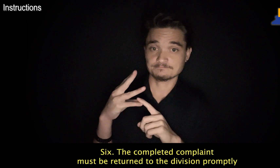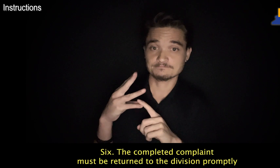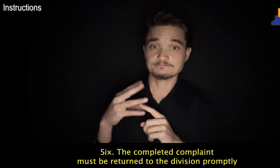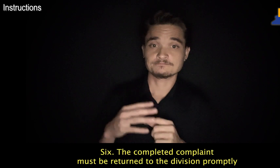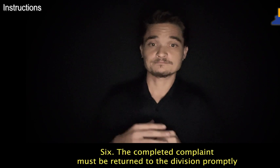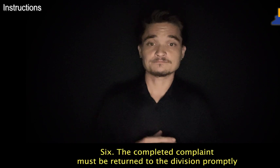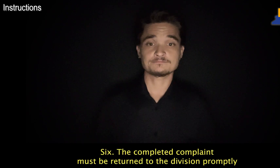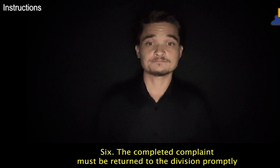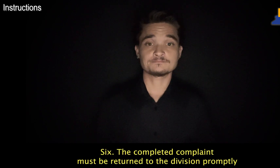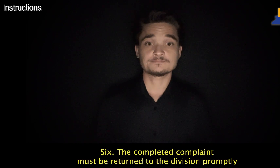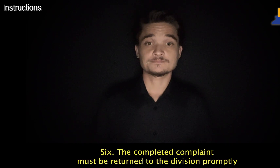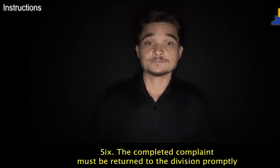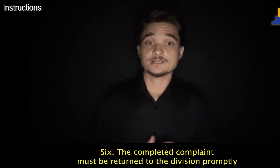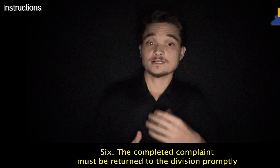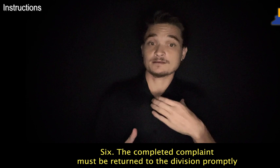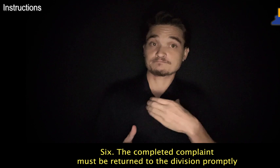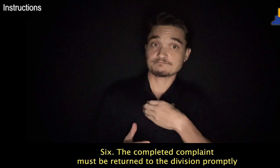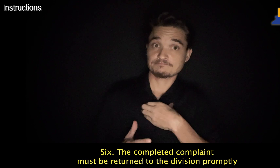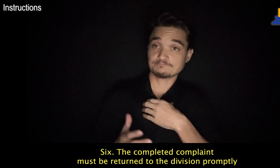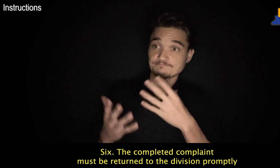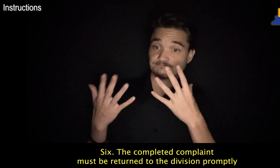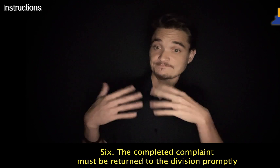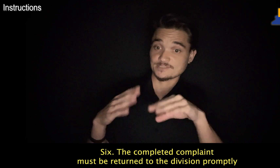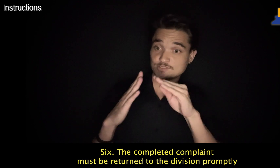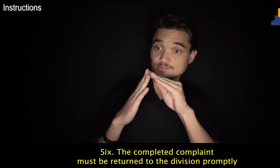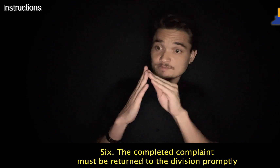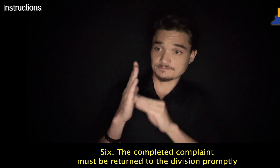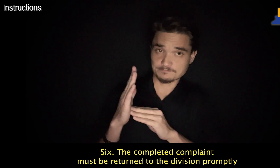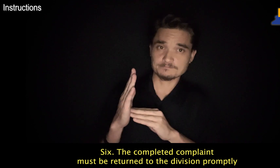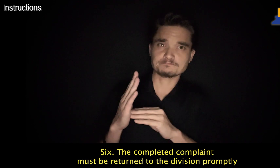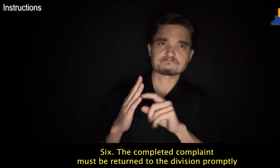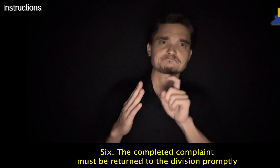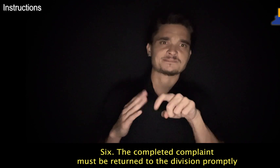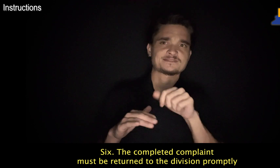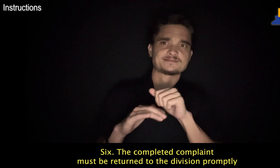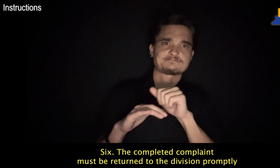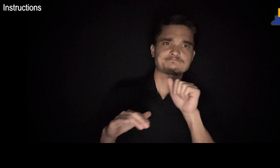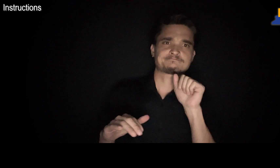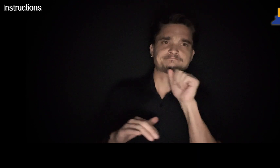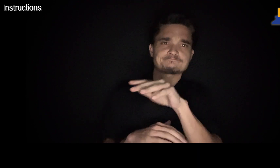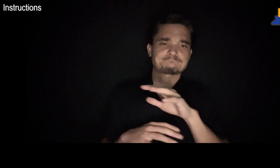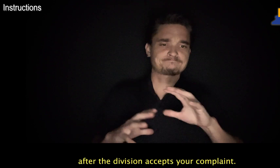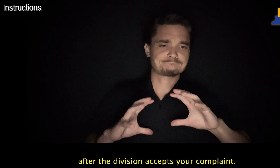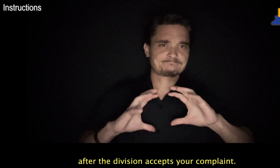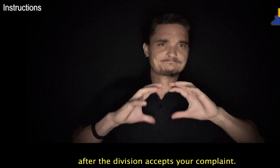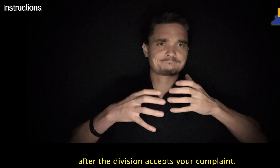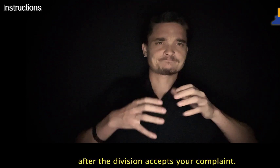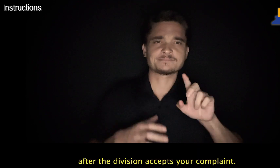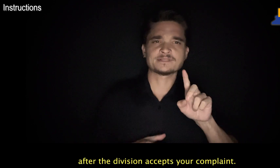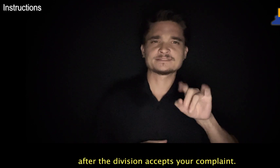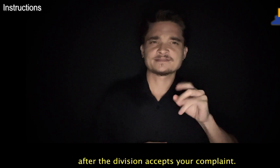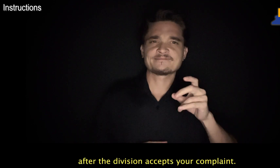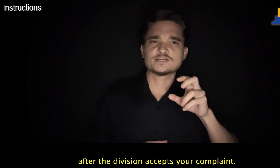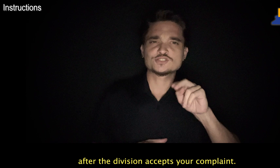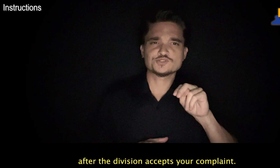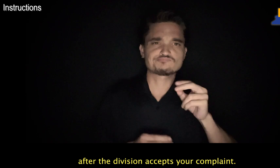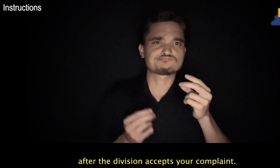Six. The completed complaint must be returned to the division promptly after the division accepts your complaint.